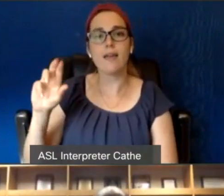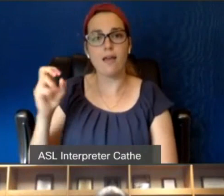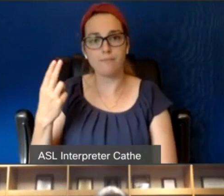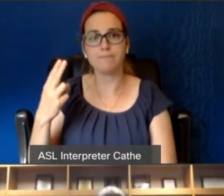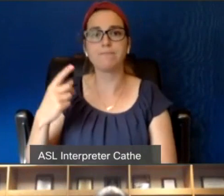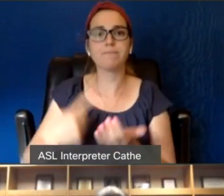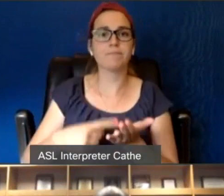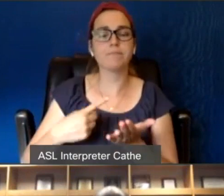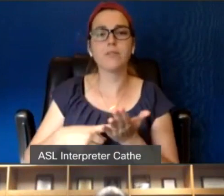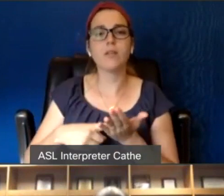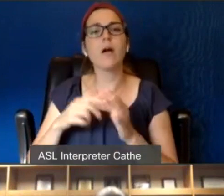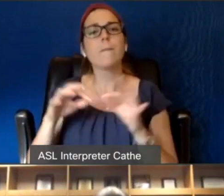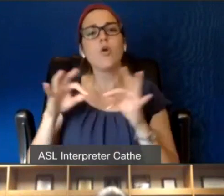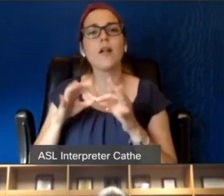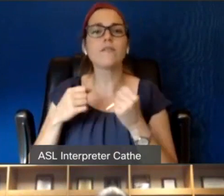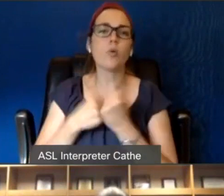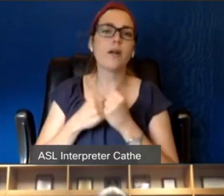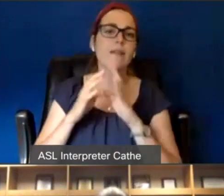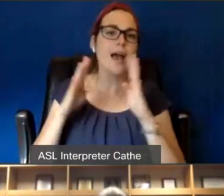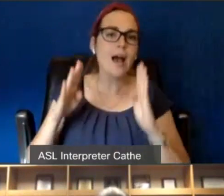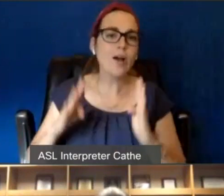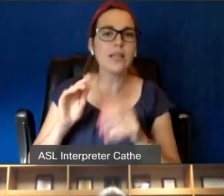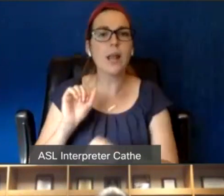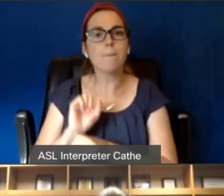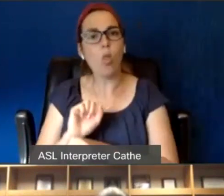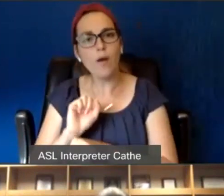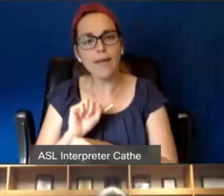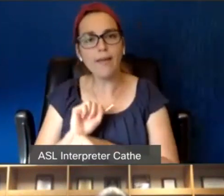housing and employment and ensuring the reliability